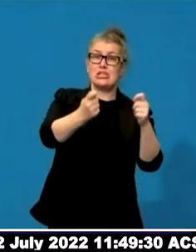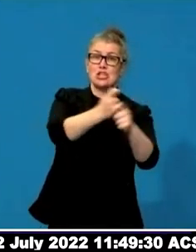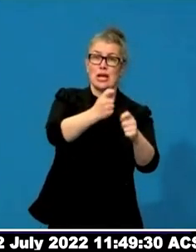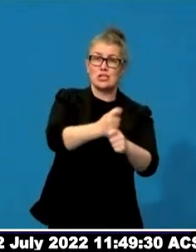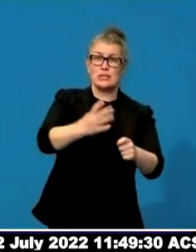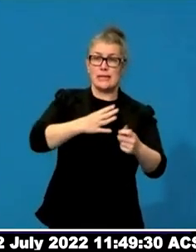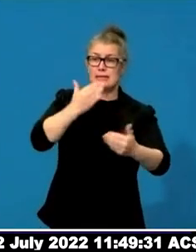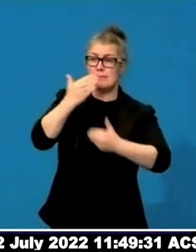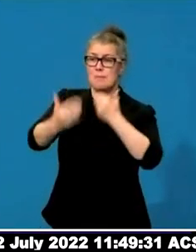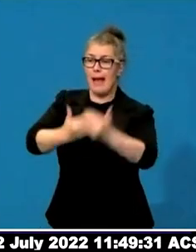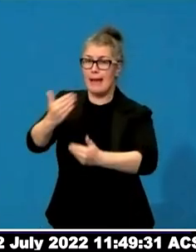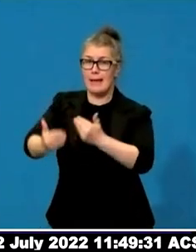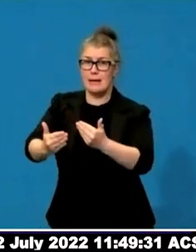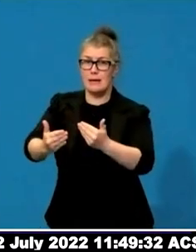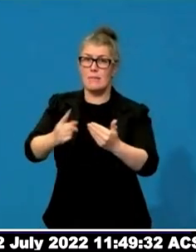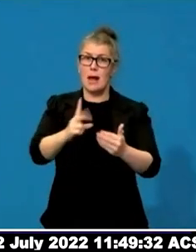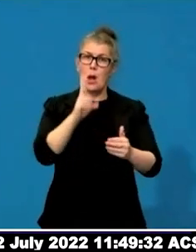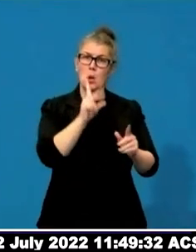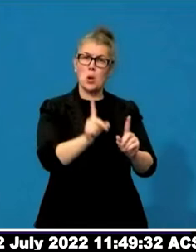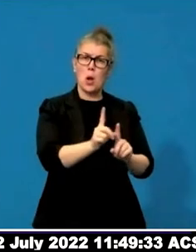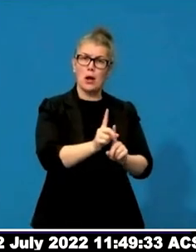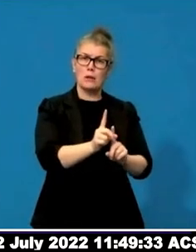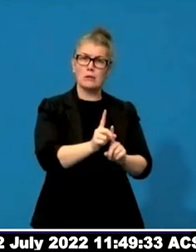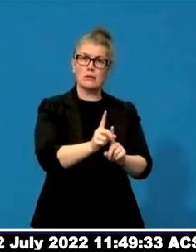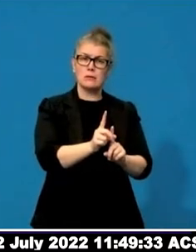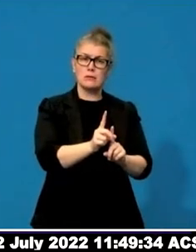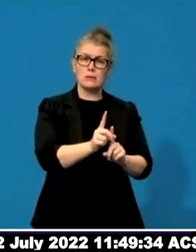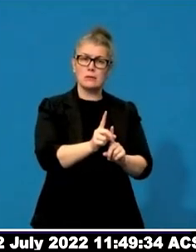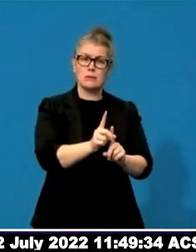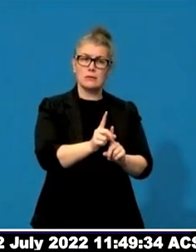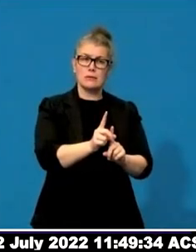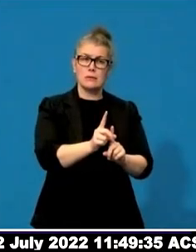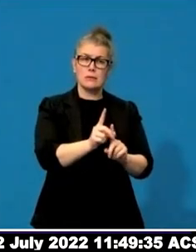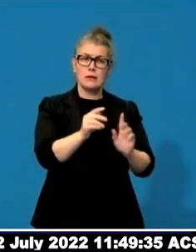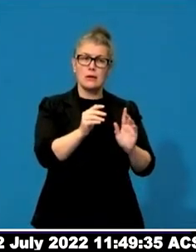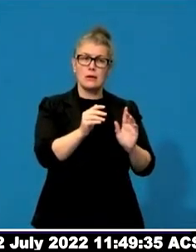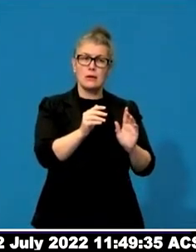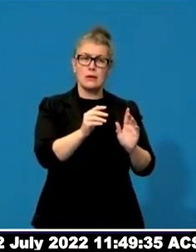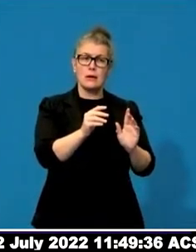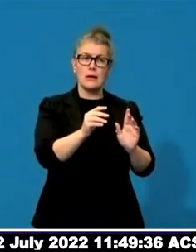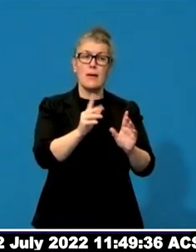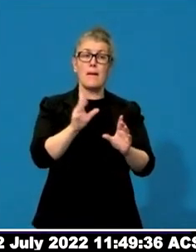it seems like the onus shifts to the participant to try and overturn a decision that's been made